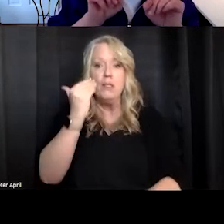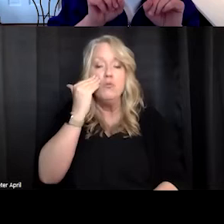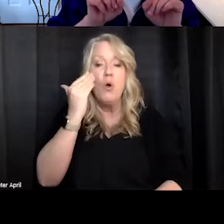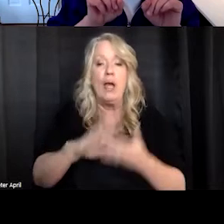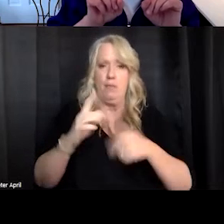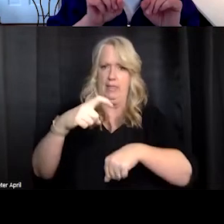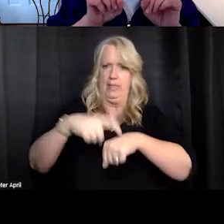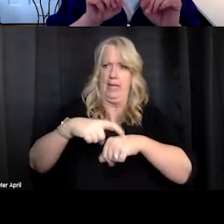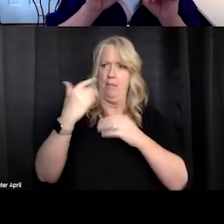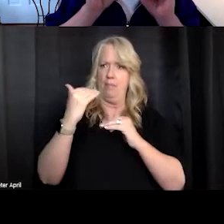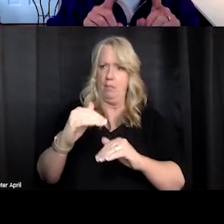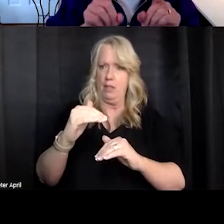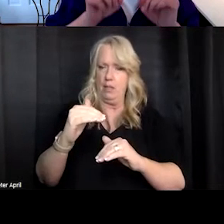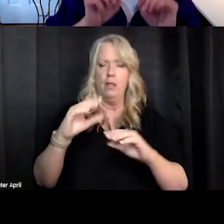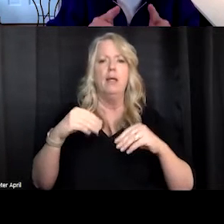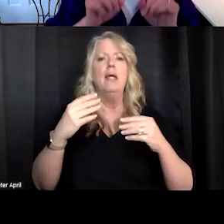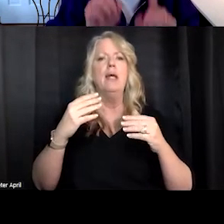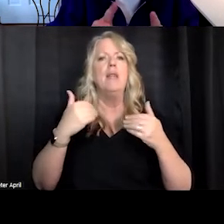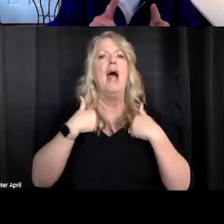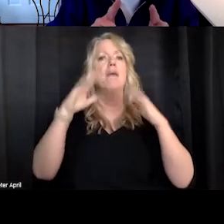THAT IS REALLY TAXING US AND REALLY DIFFICULT